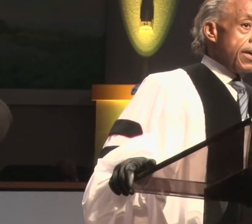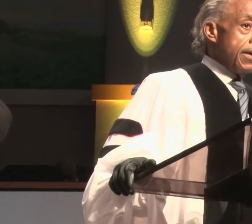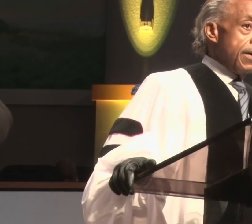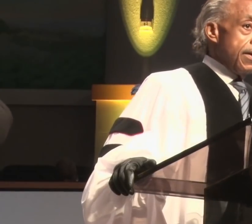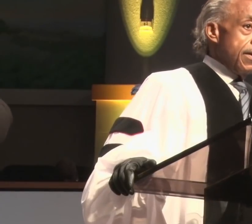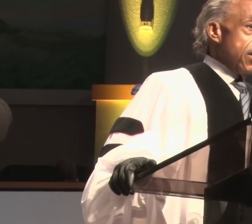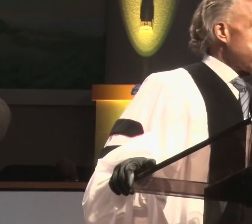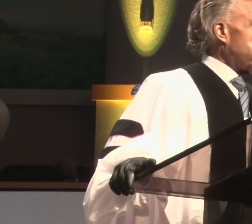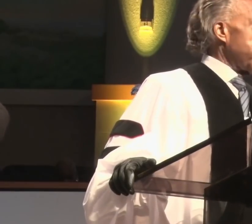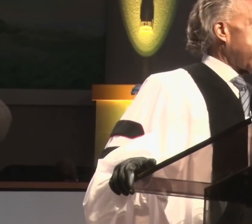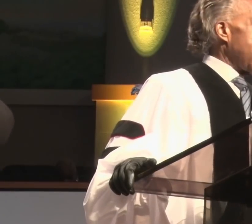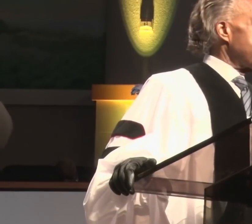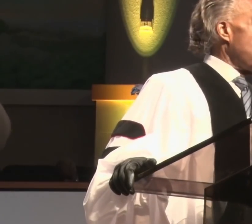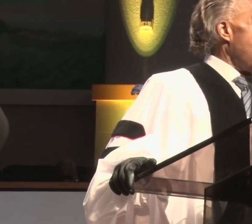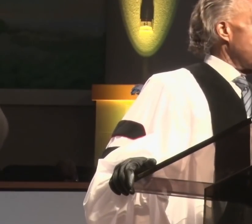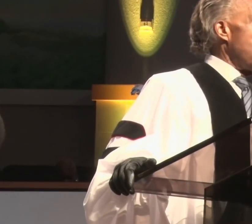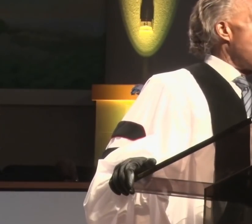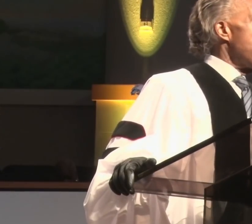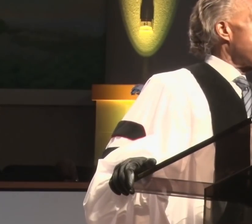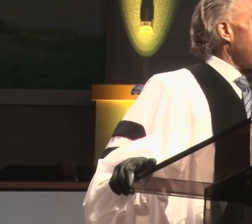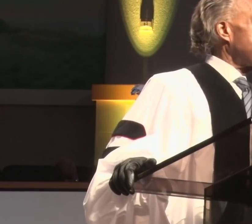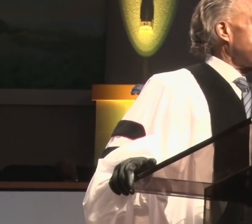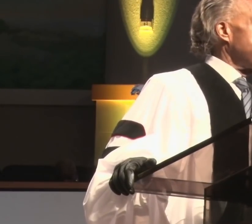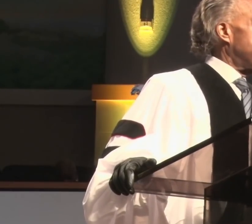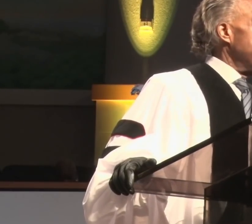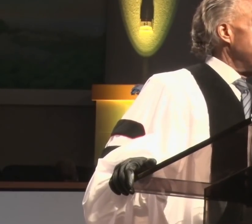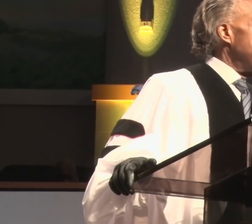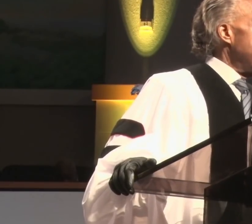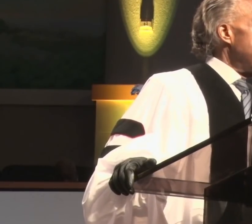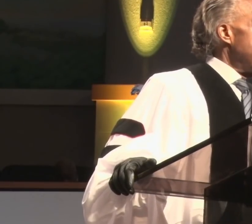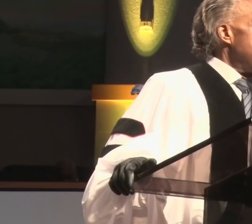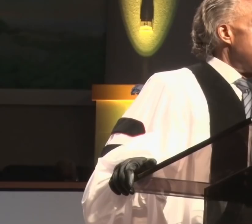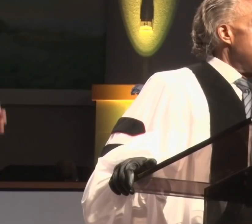THEY TOLD ERIC GARNER, PUT HIM IN A CHOKEHOLD.